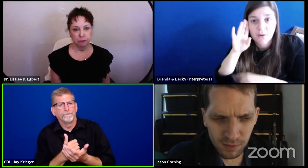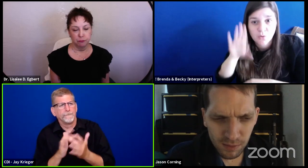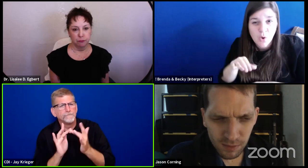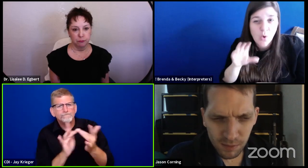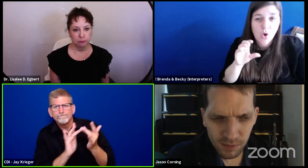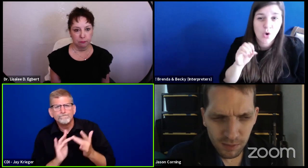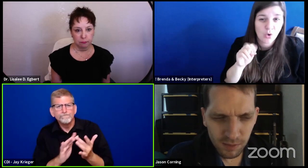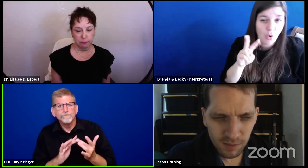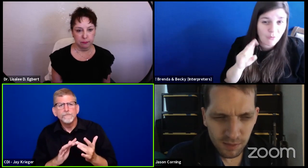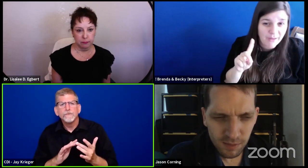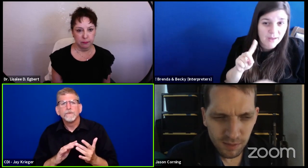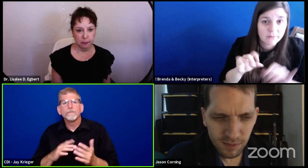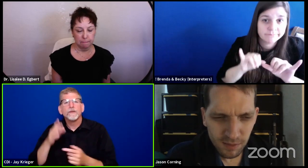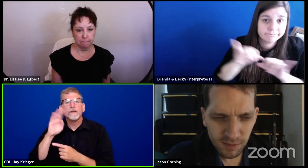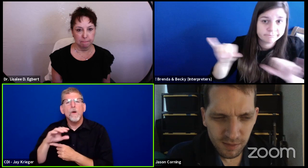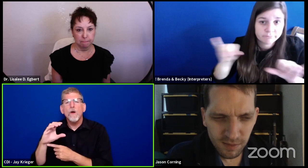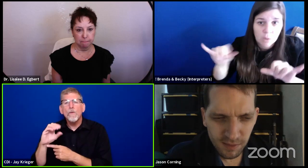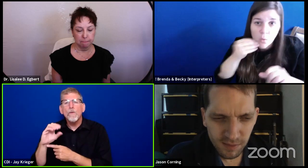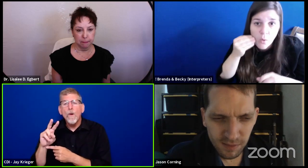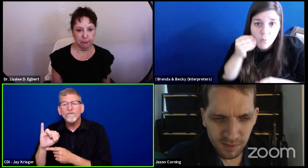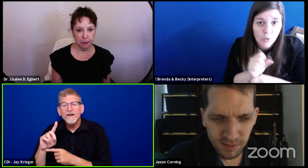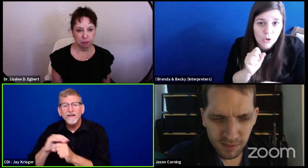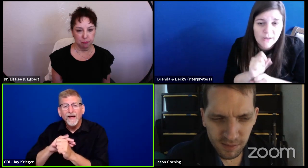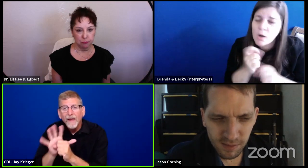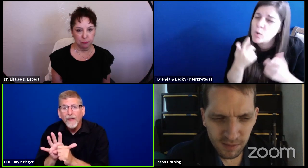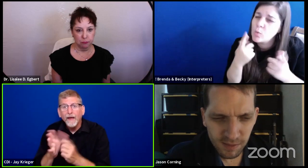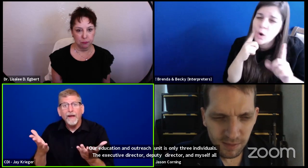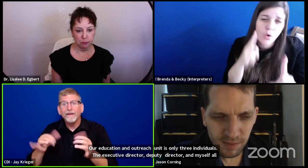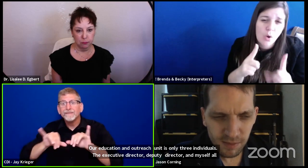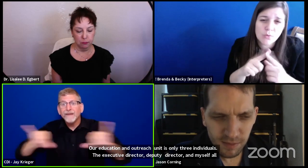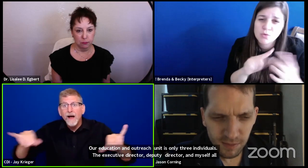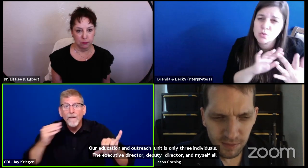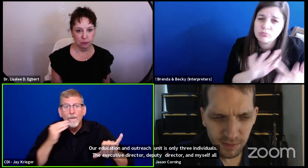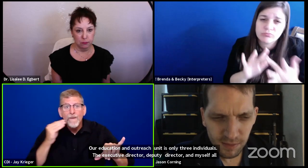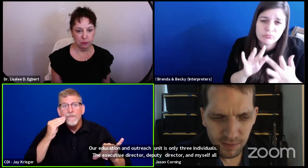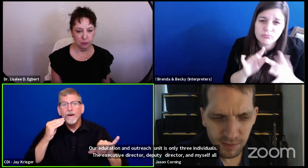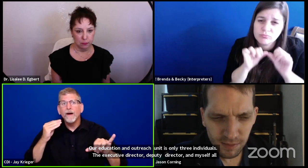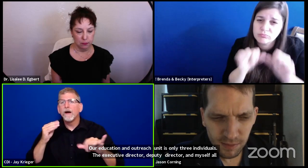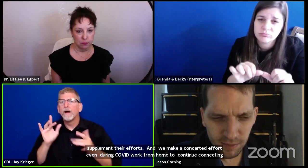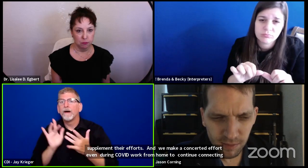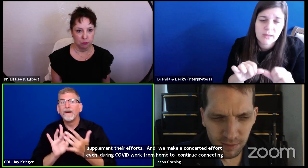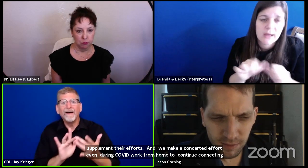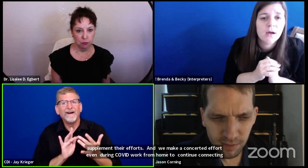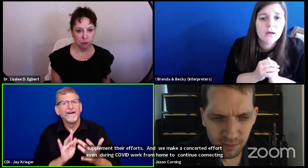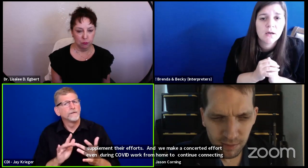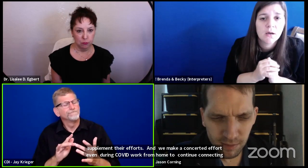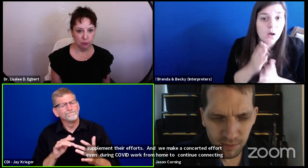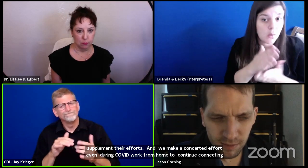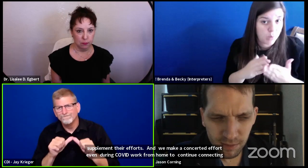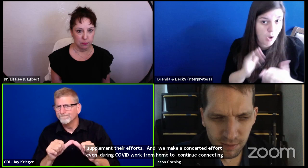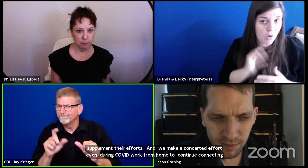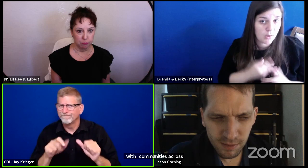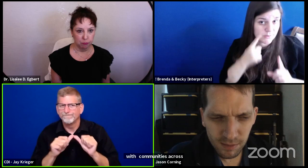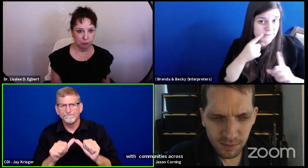with communities across Maryland. Part of the successes that we've seen, though, are through those partnerships, and that's